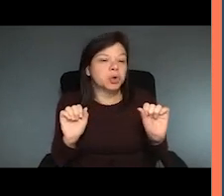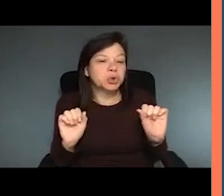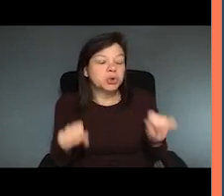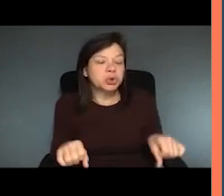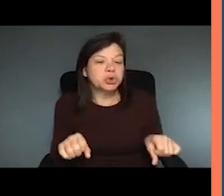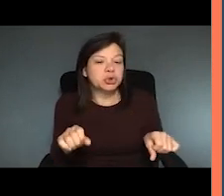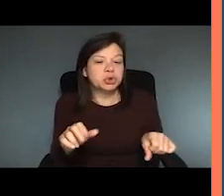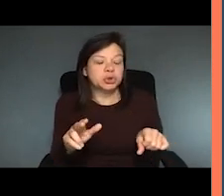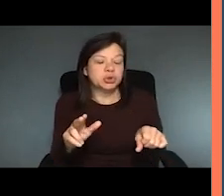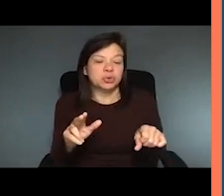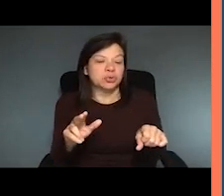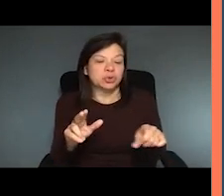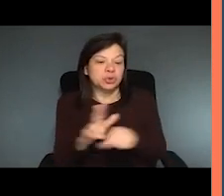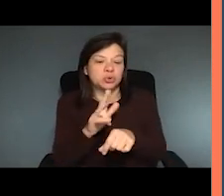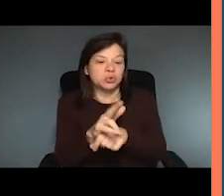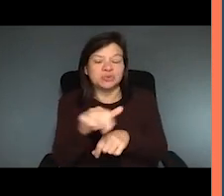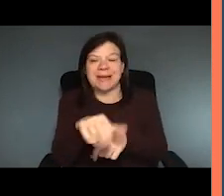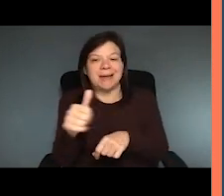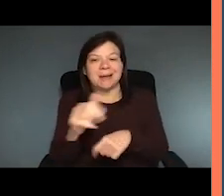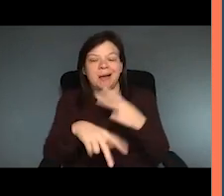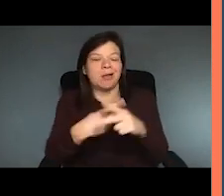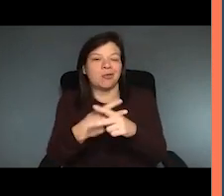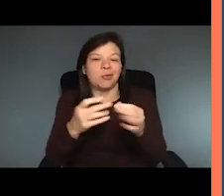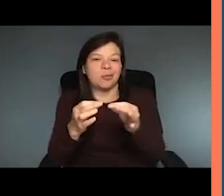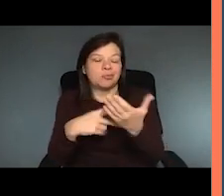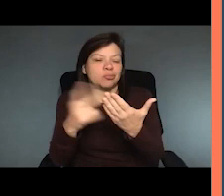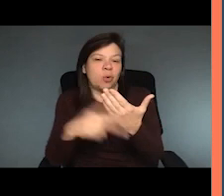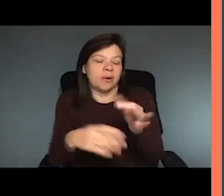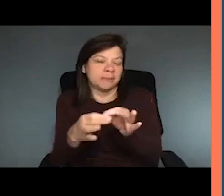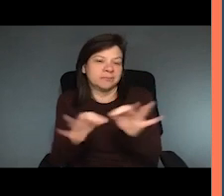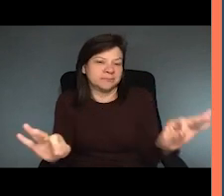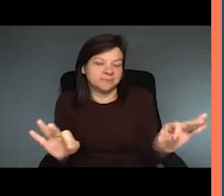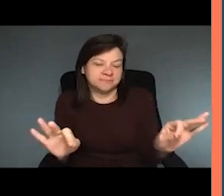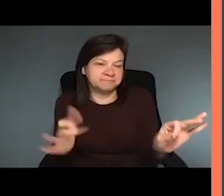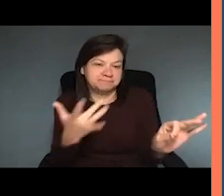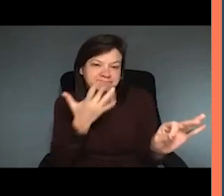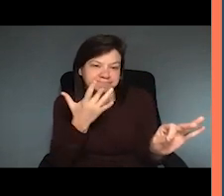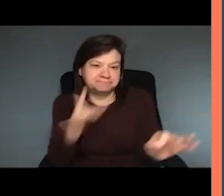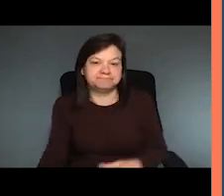APPROACH COULD BE DONE IN ANY PREFERRED PROGRAMMING LANGUAGE.